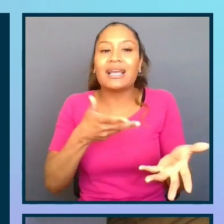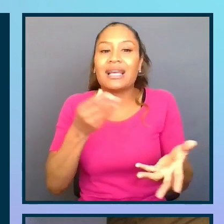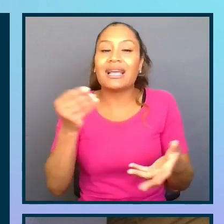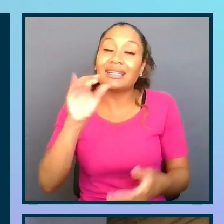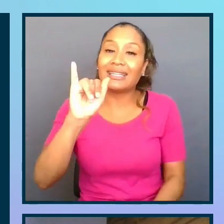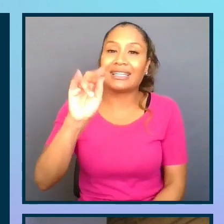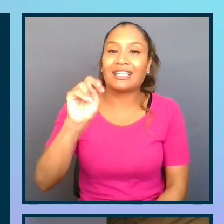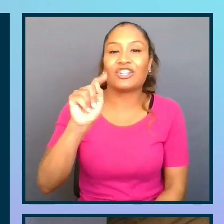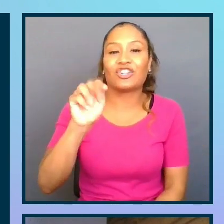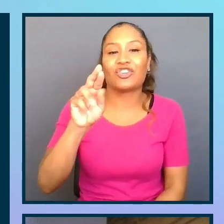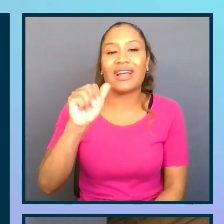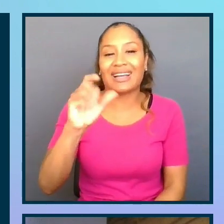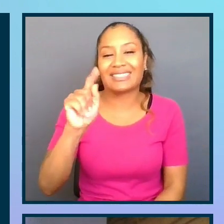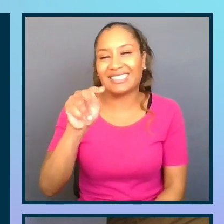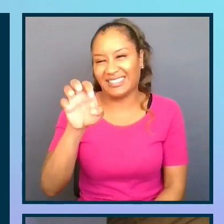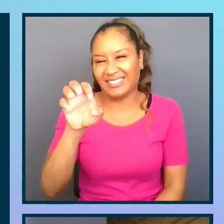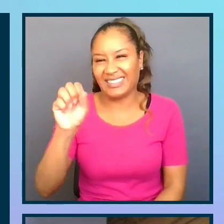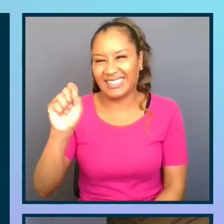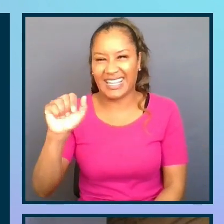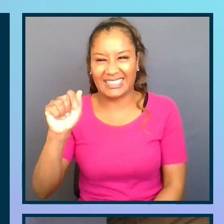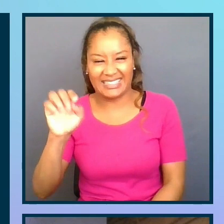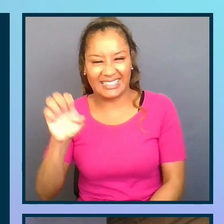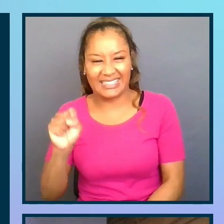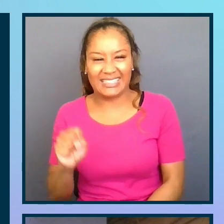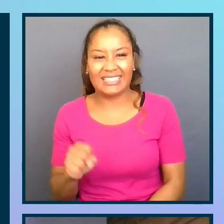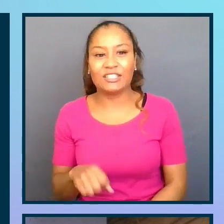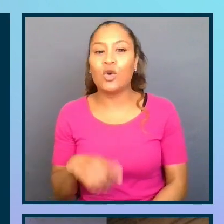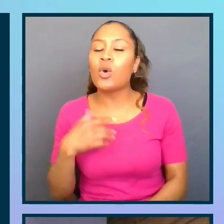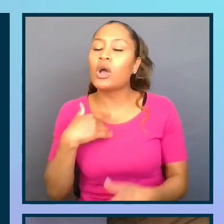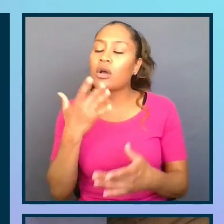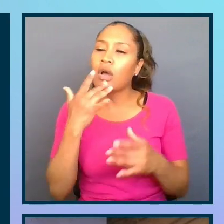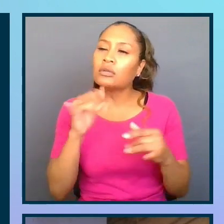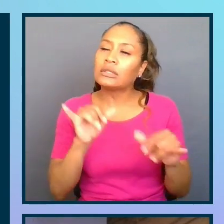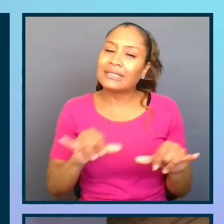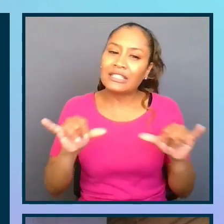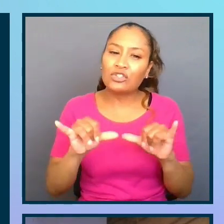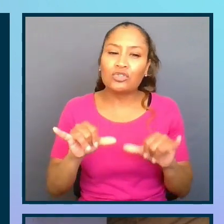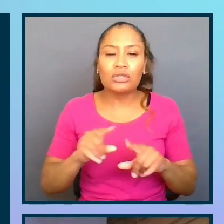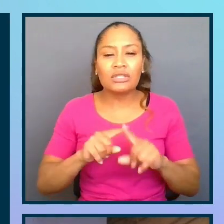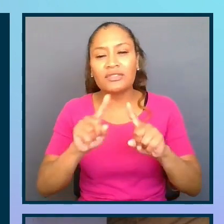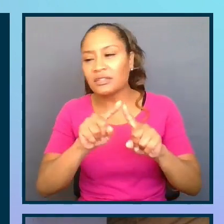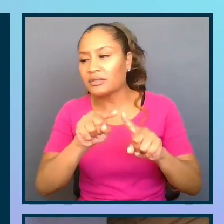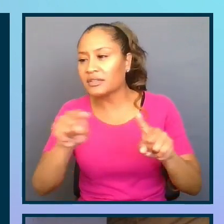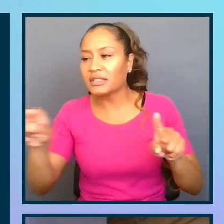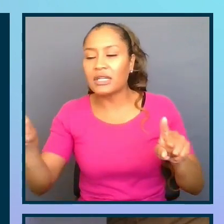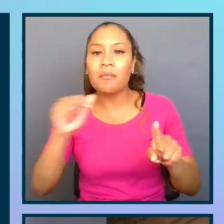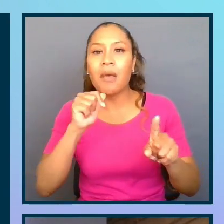We ensure consistency across features, making sure we're not reinventing the wheel every time